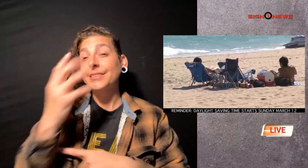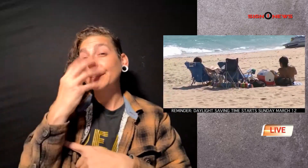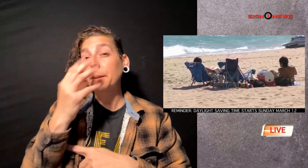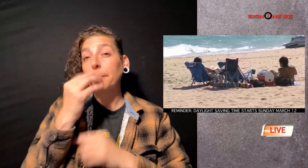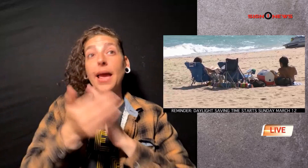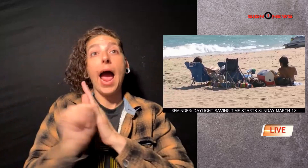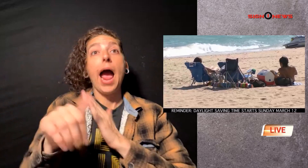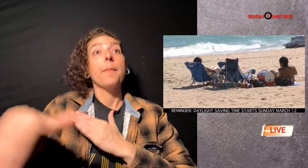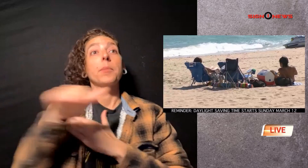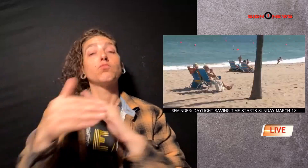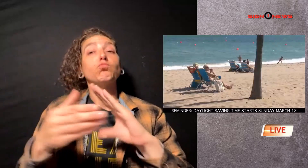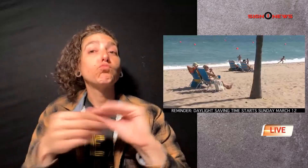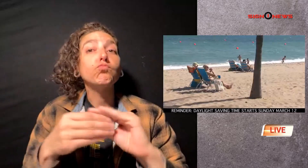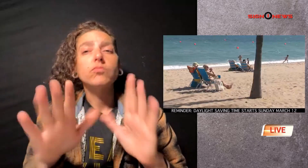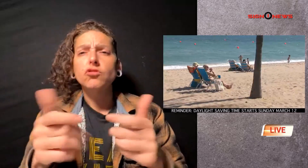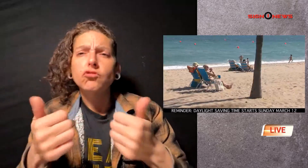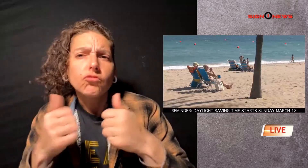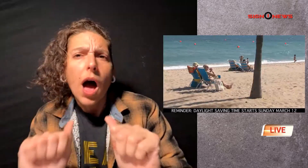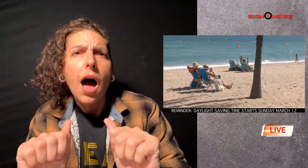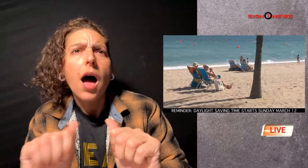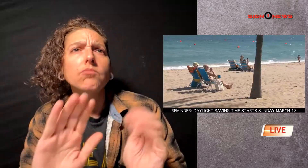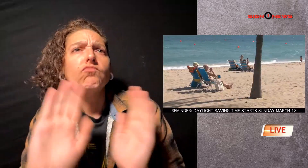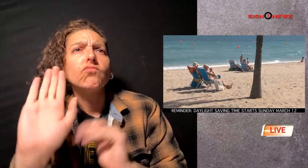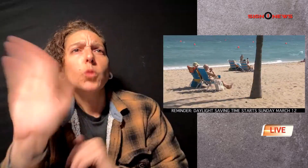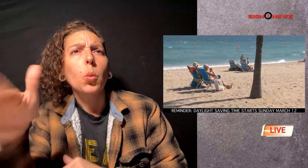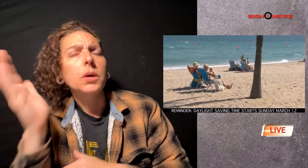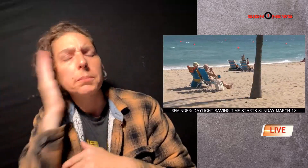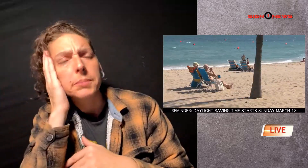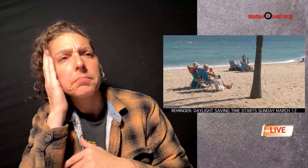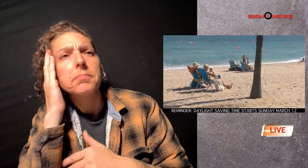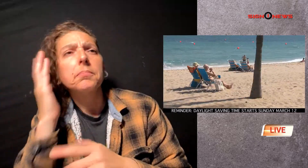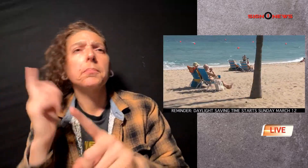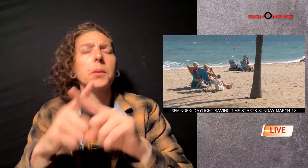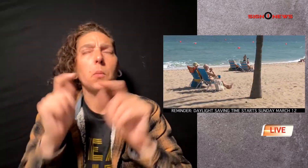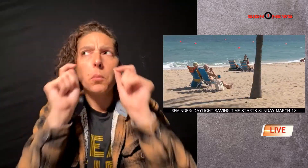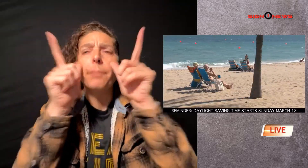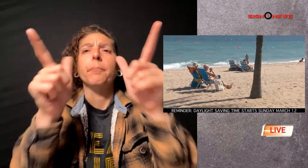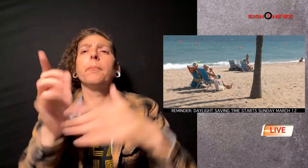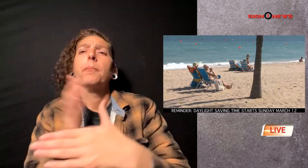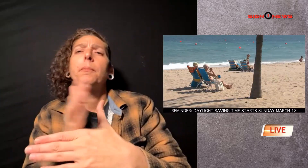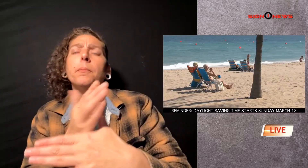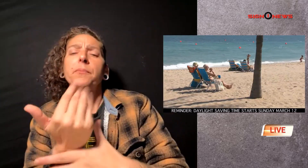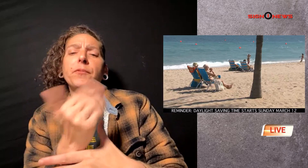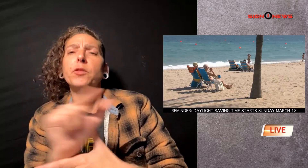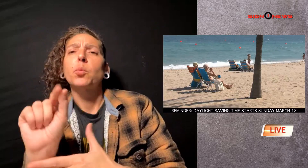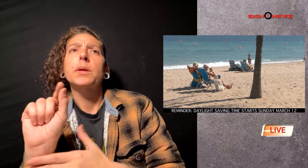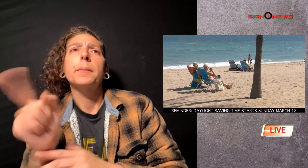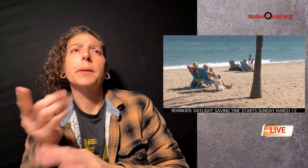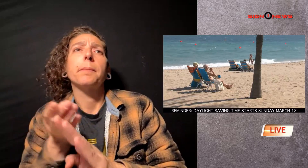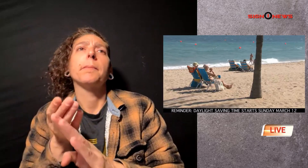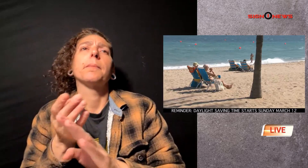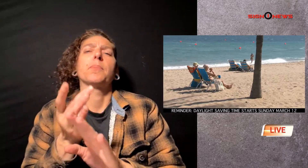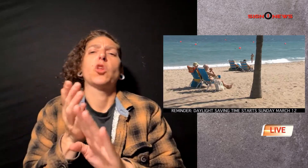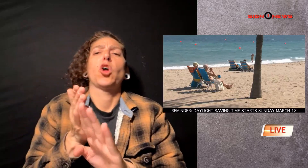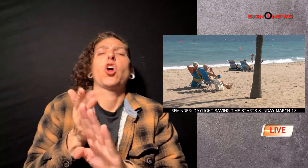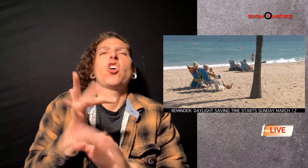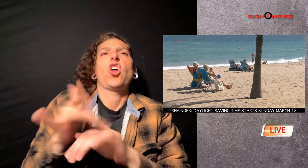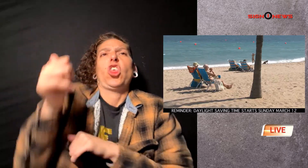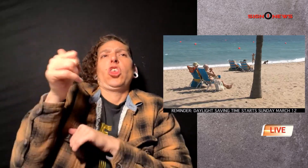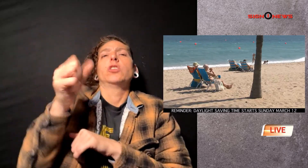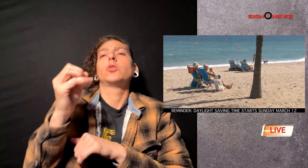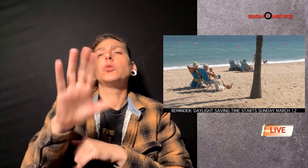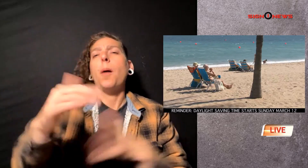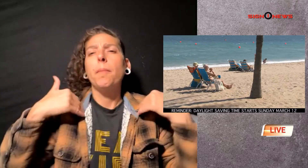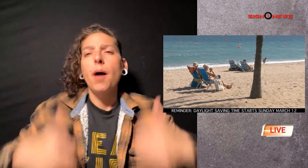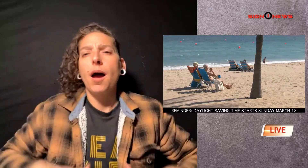experts say try going to bed and waking up 15 to 20 minutes earlier so your body can adjust